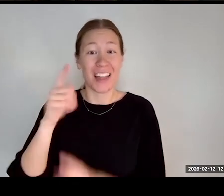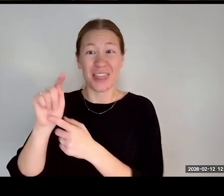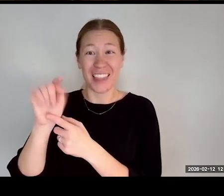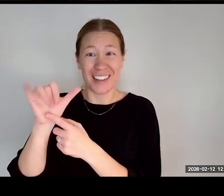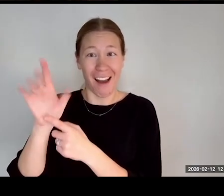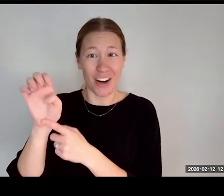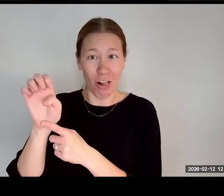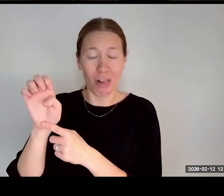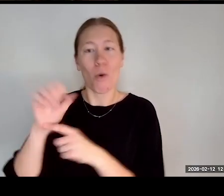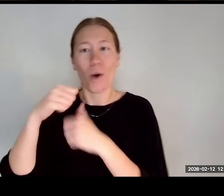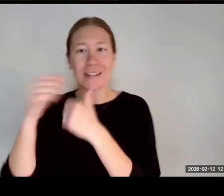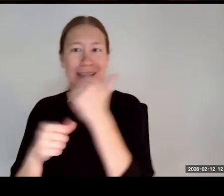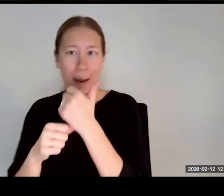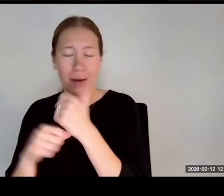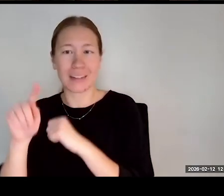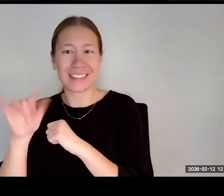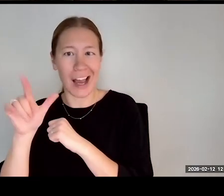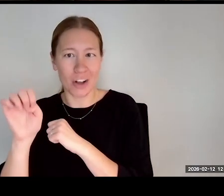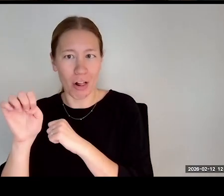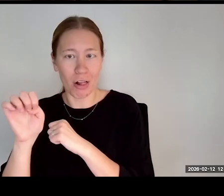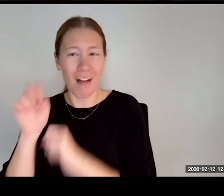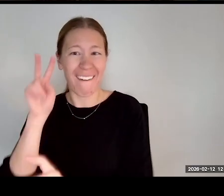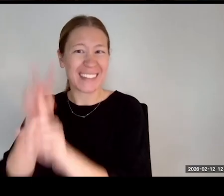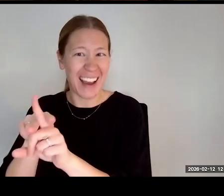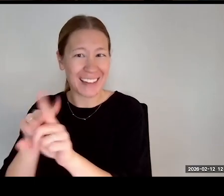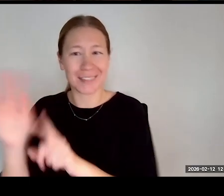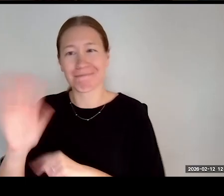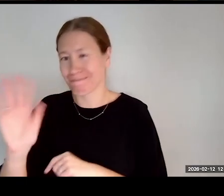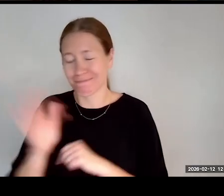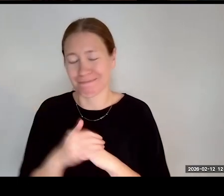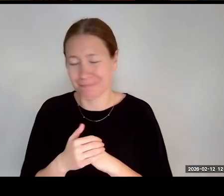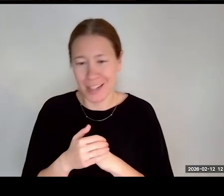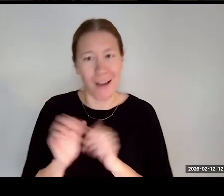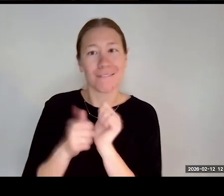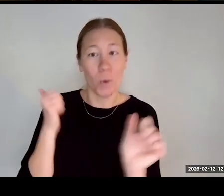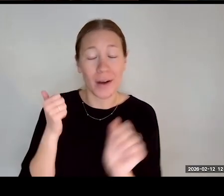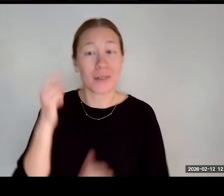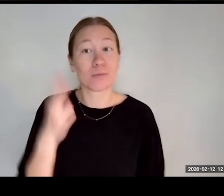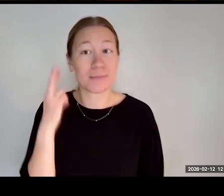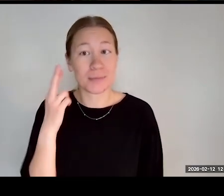or subtitle style to our document titles. And the reason for this is because assistive technology